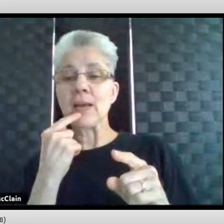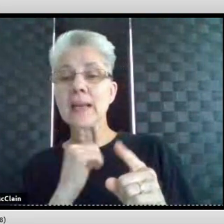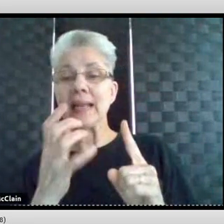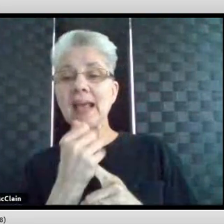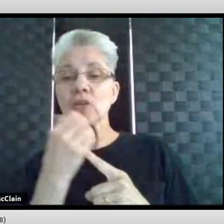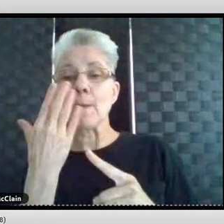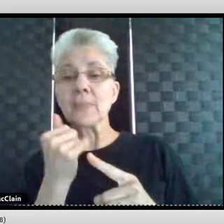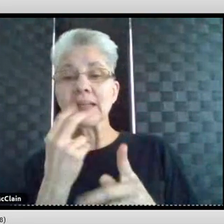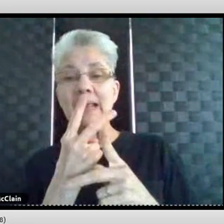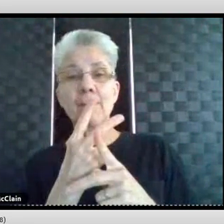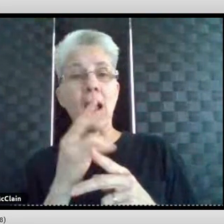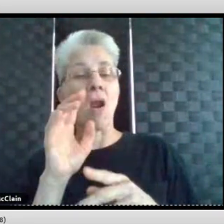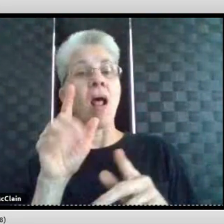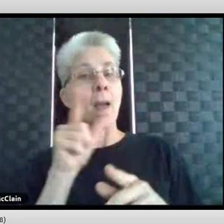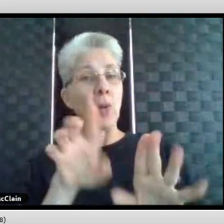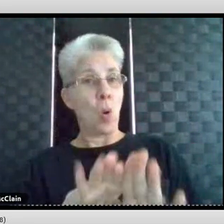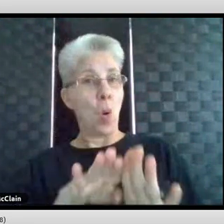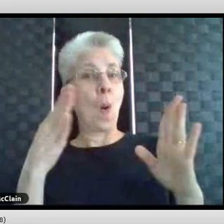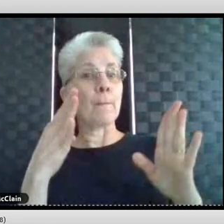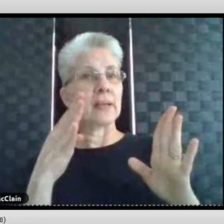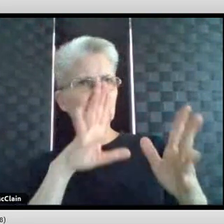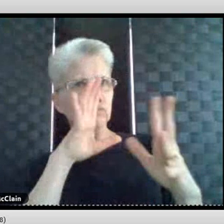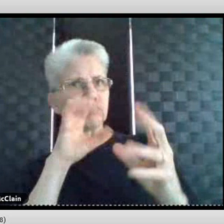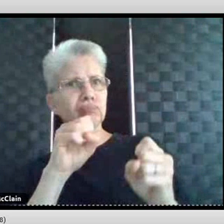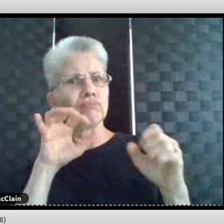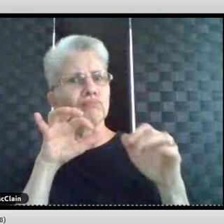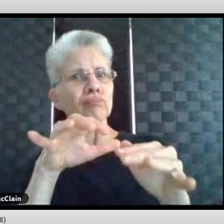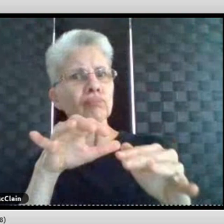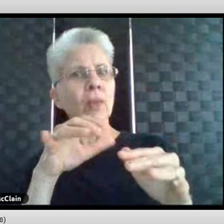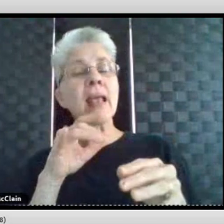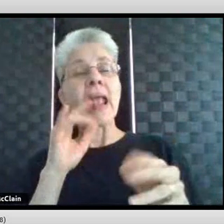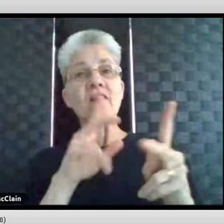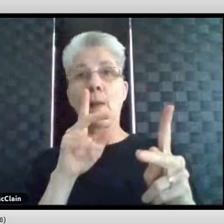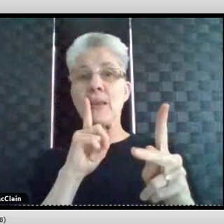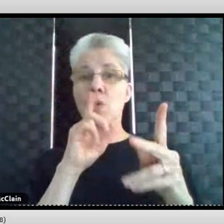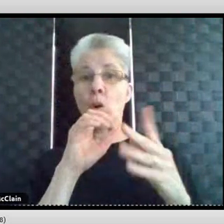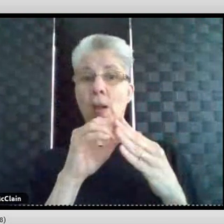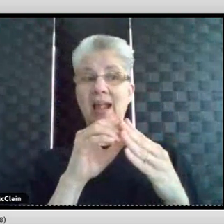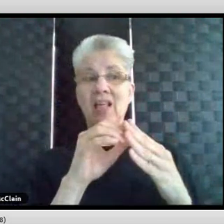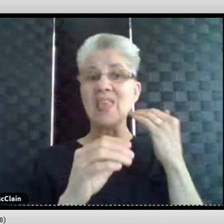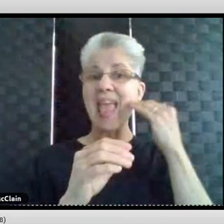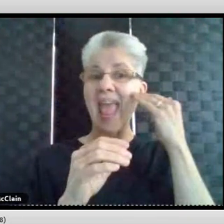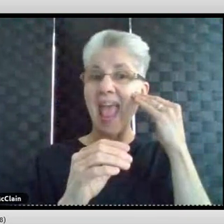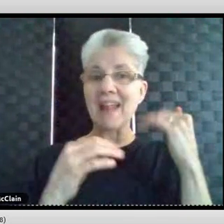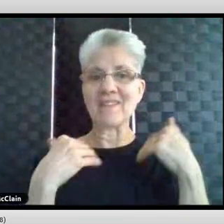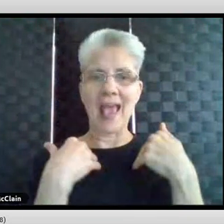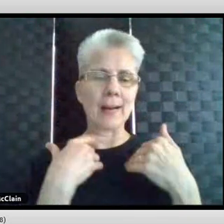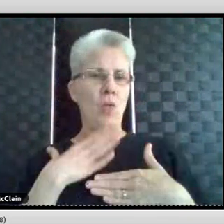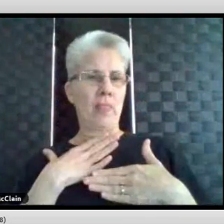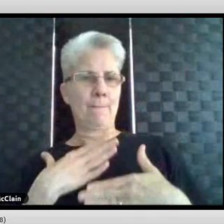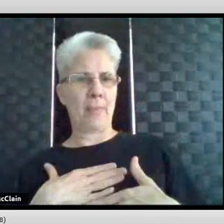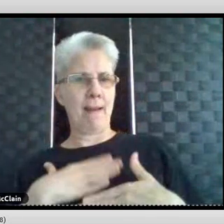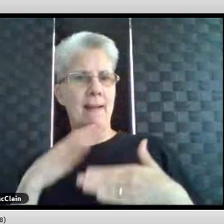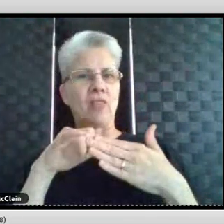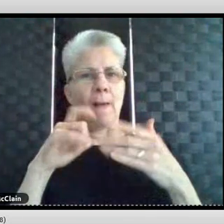to keep our libraries open." Exactly. You know, the people that are in the head of that animal or the body of that animal, that big --